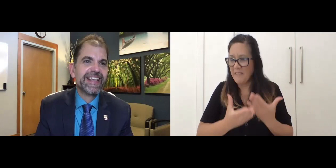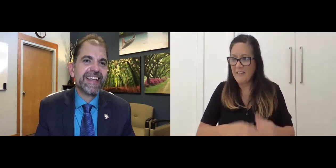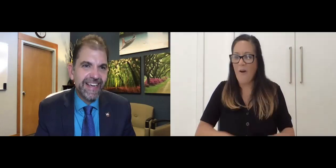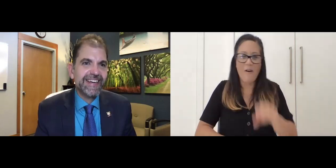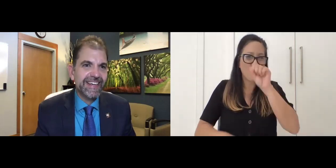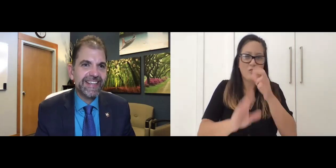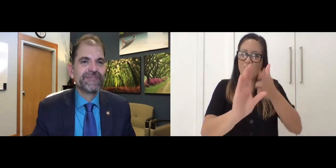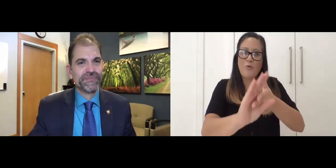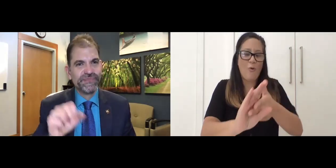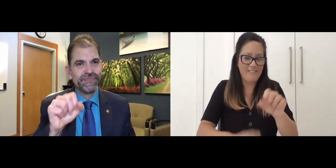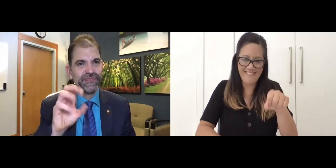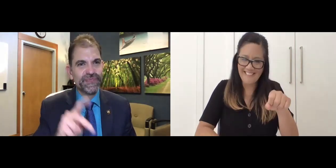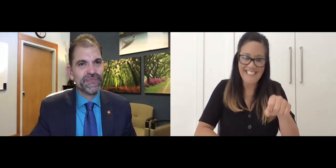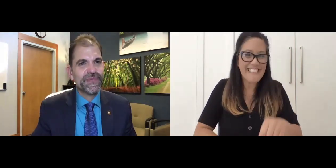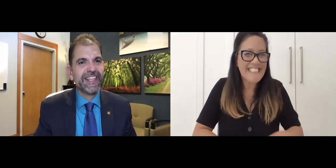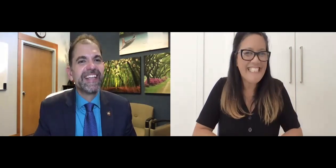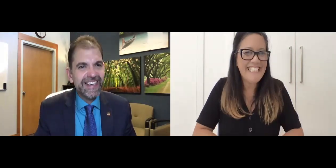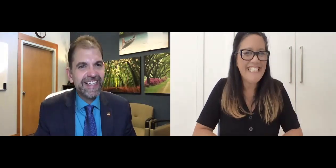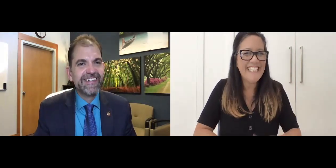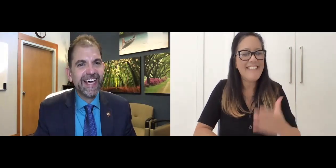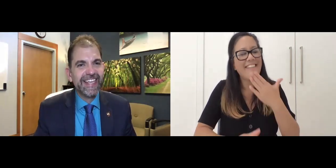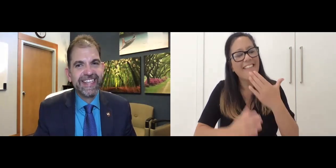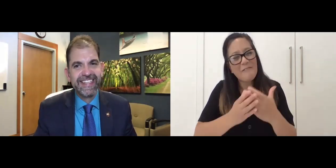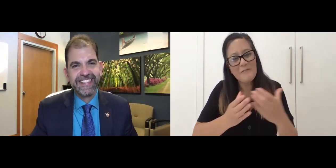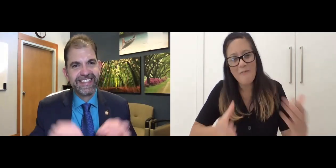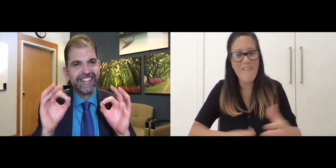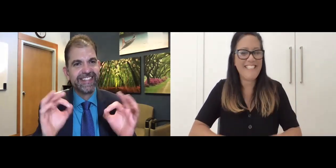Wonderful. Well, let me know I'd love to come to one of your conferences.